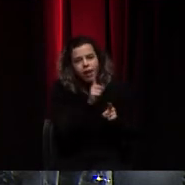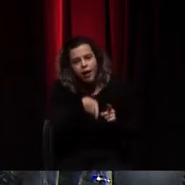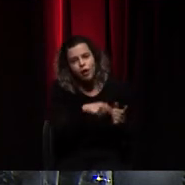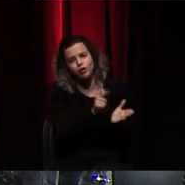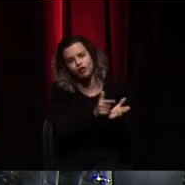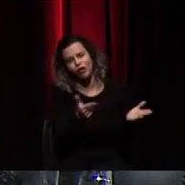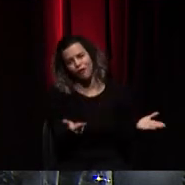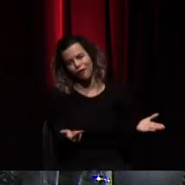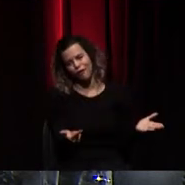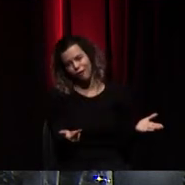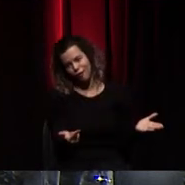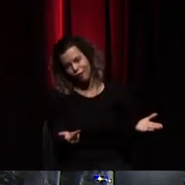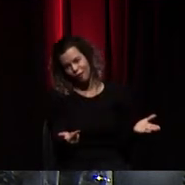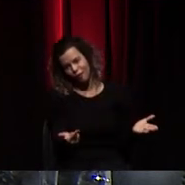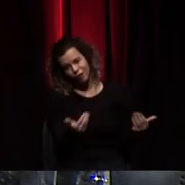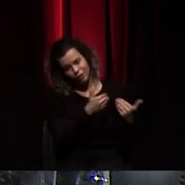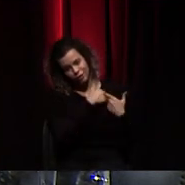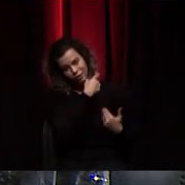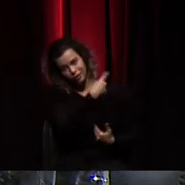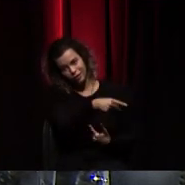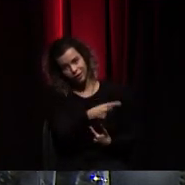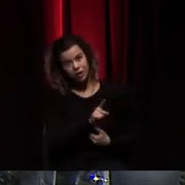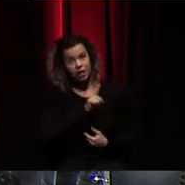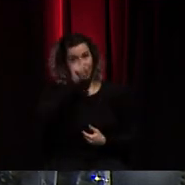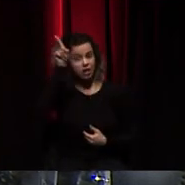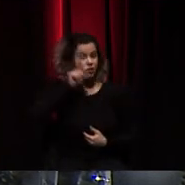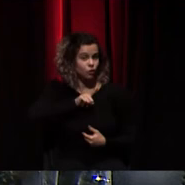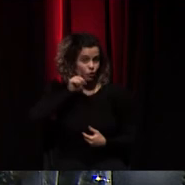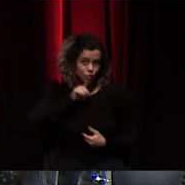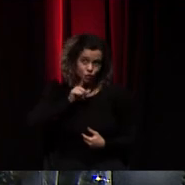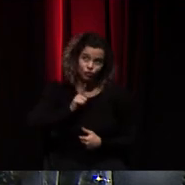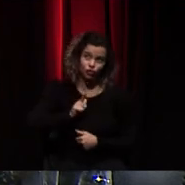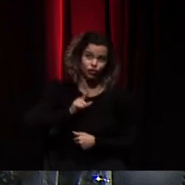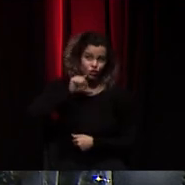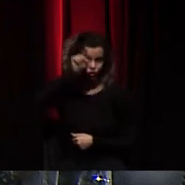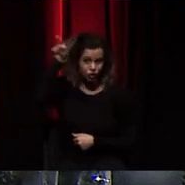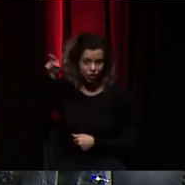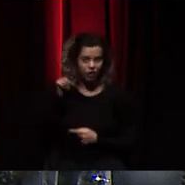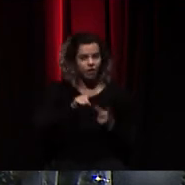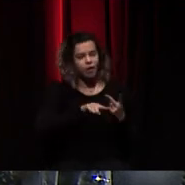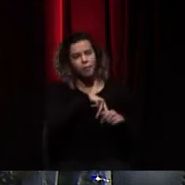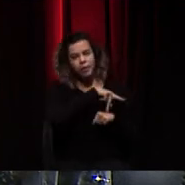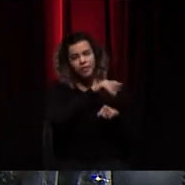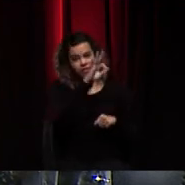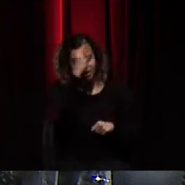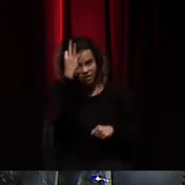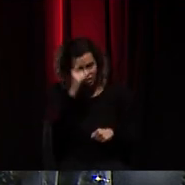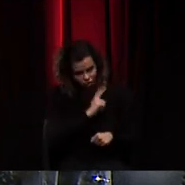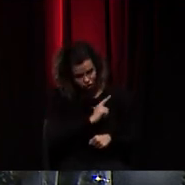You can see that in the United States, you can see that in France, you can see that...